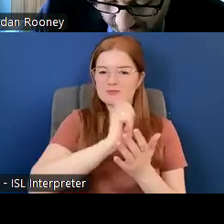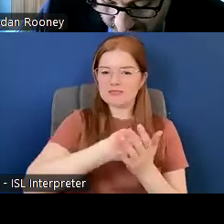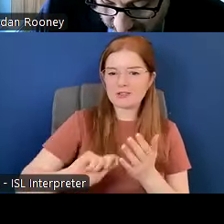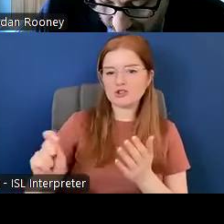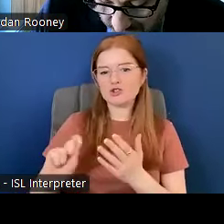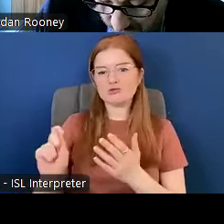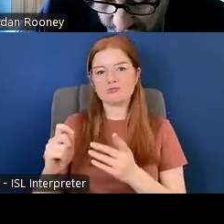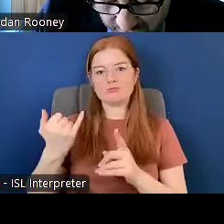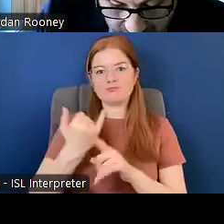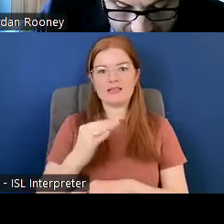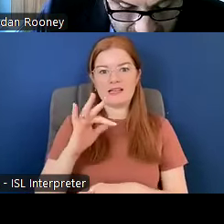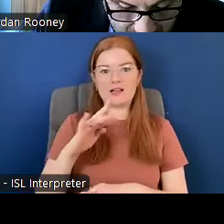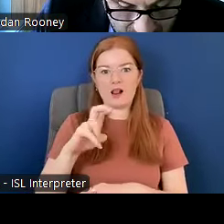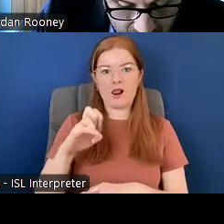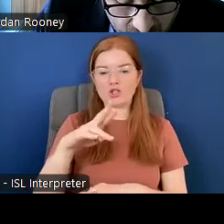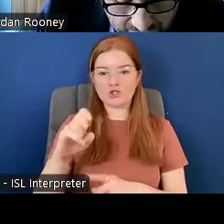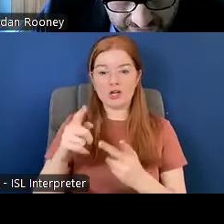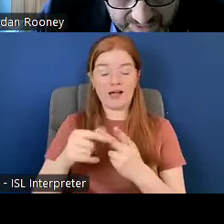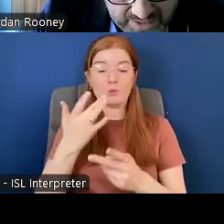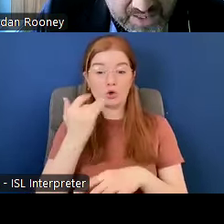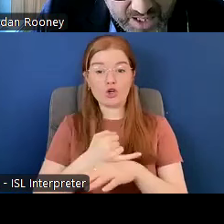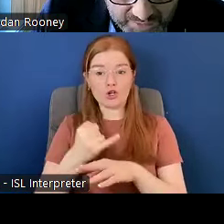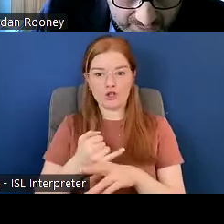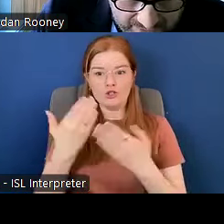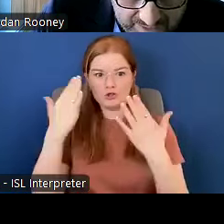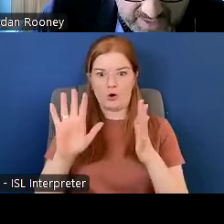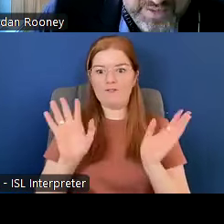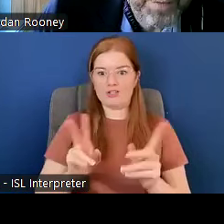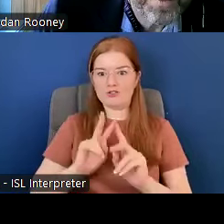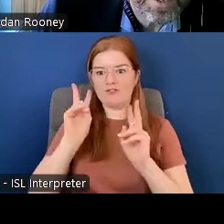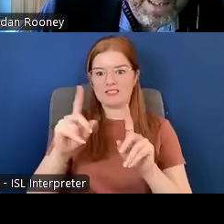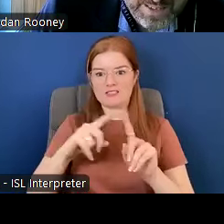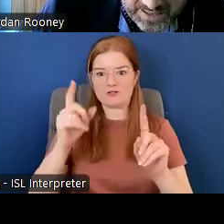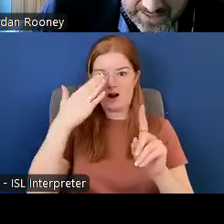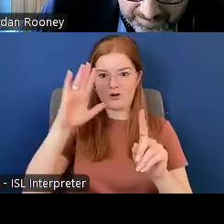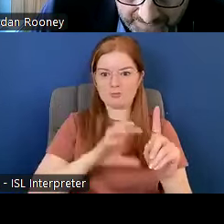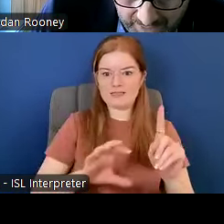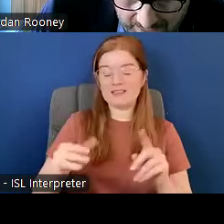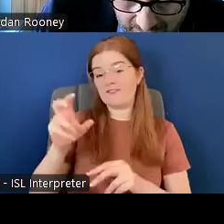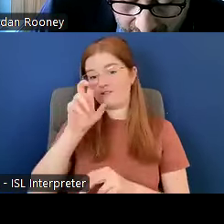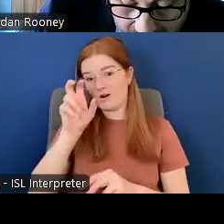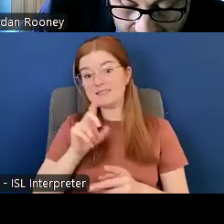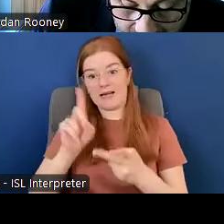gouache and watercolour record her visits to the Irish provinces, to France and Italy